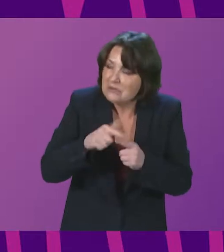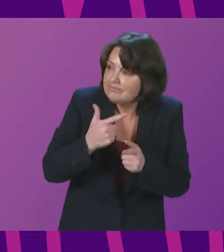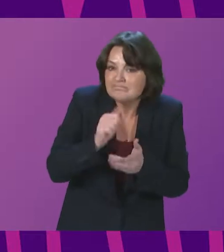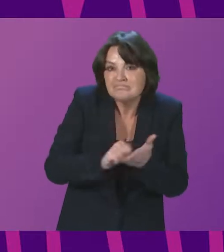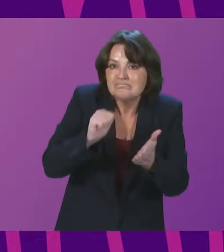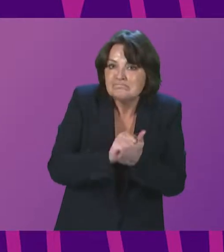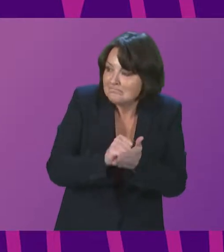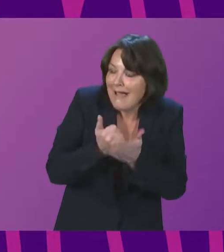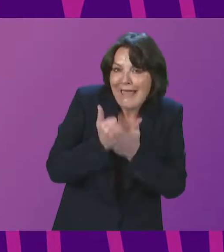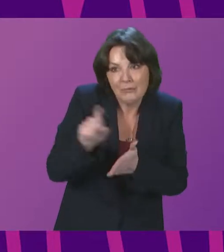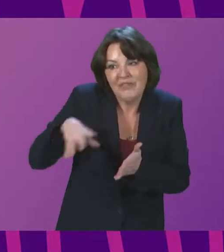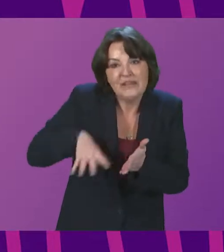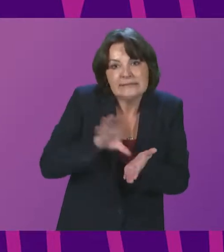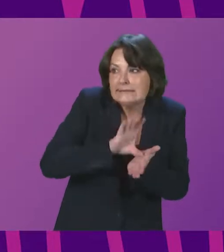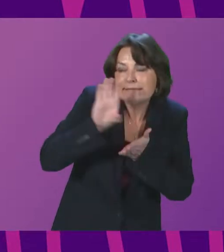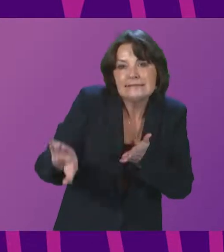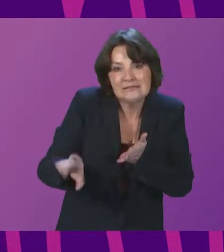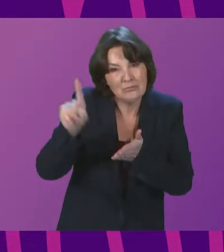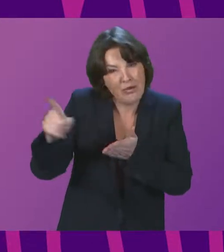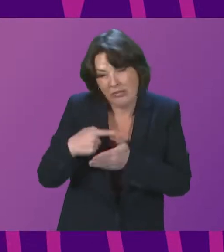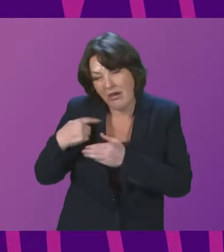who are fighting so hard for the values that we all hold dear.